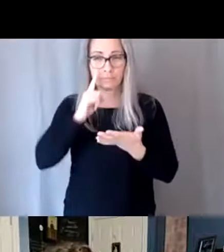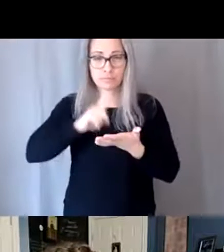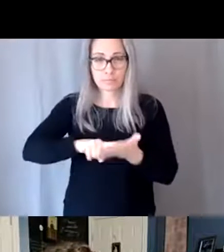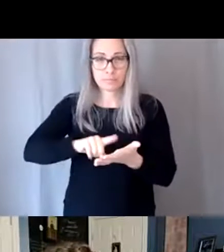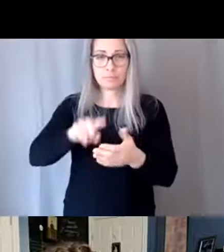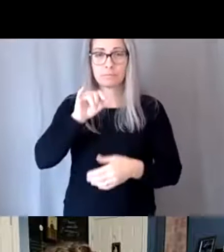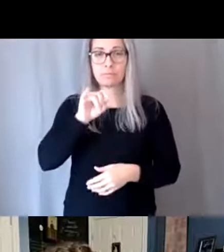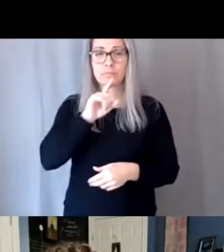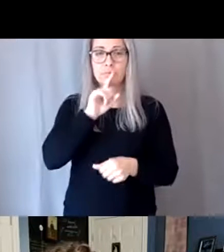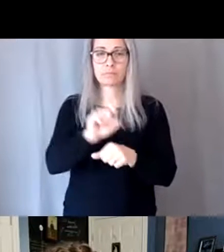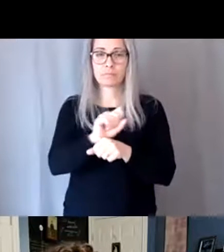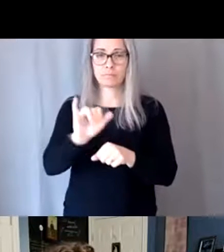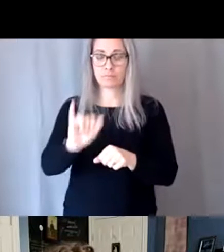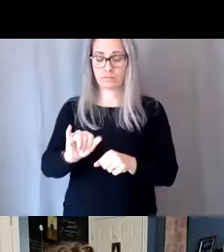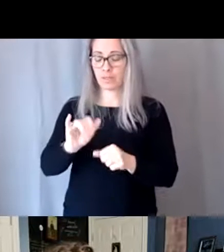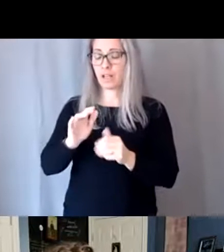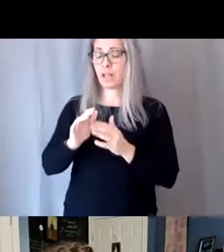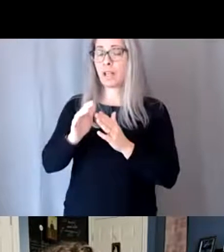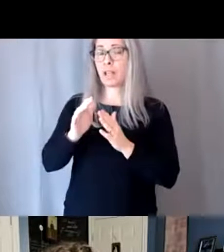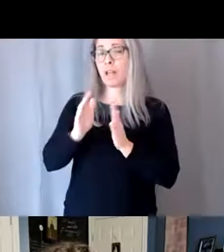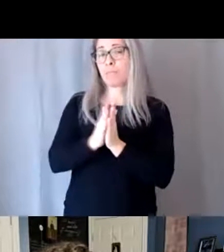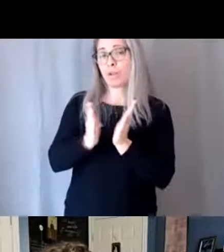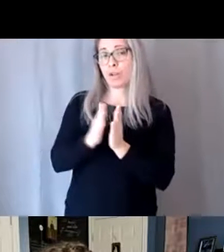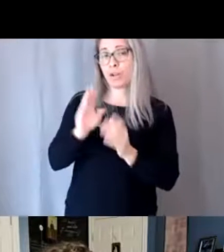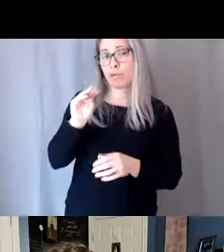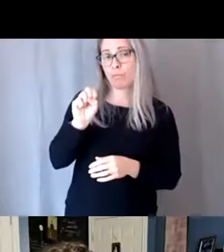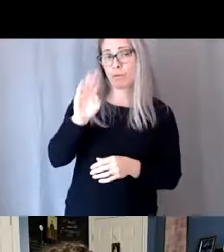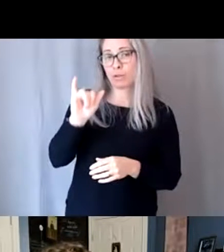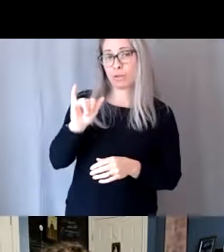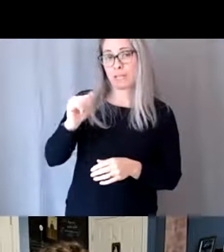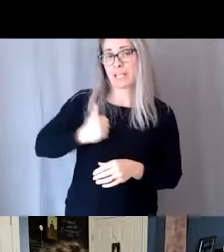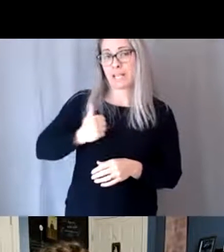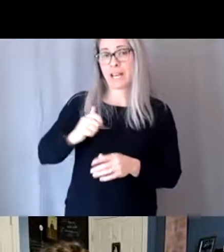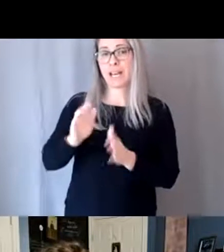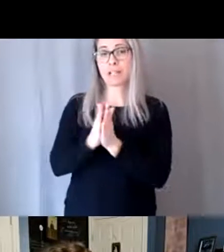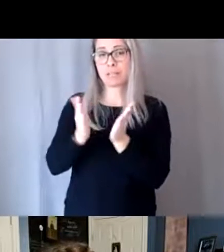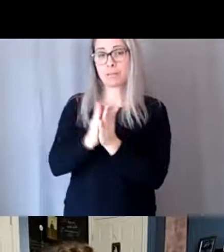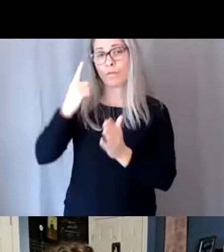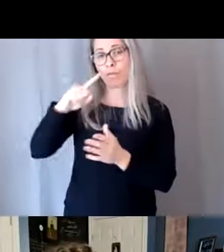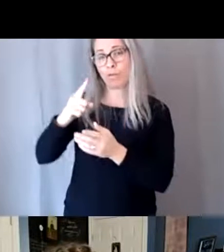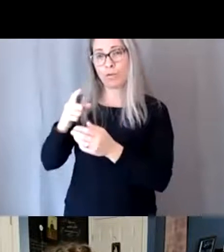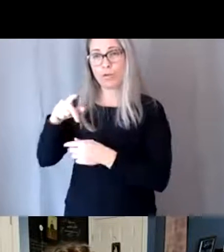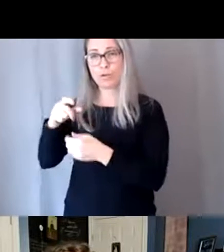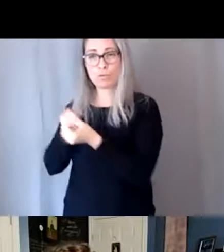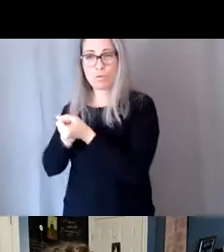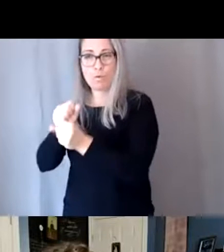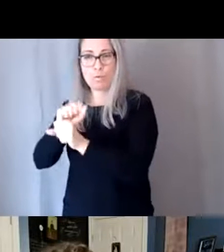Canadian textbook called Mosby’s Canadian textbook for the support worker and just using critical discourse